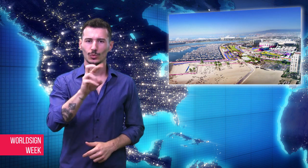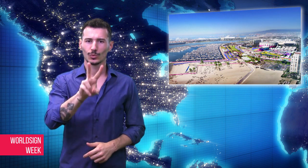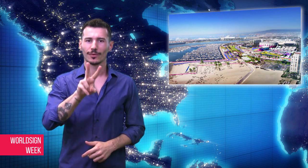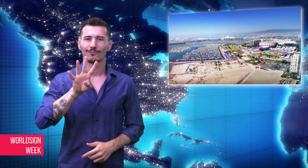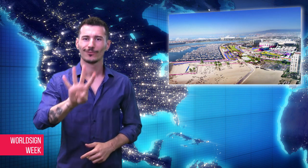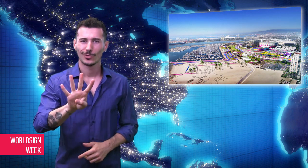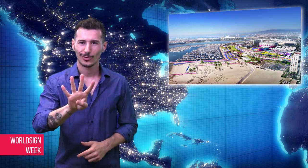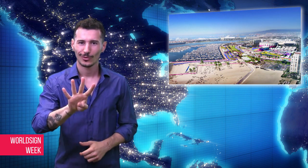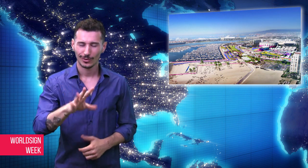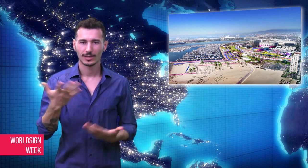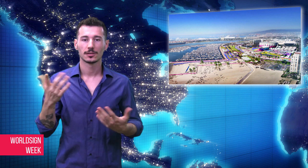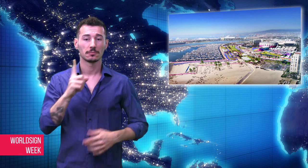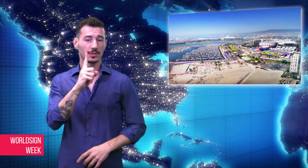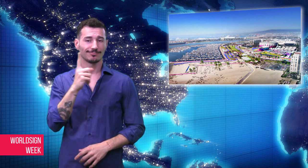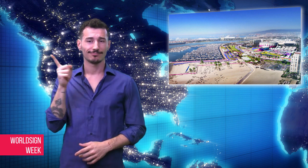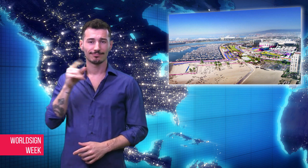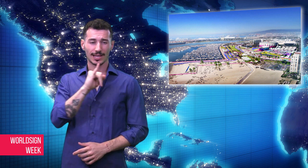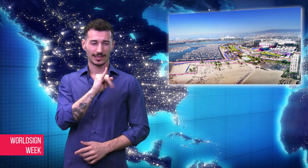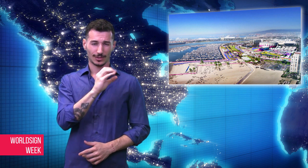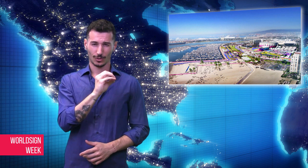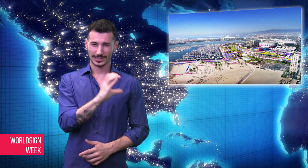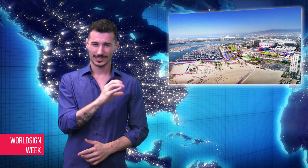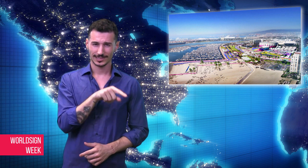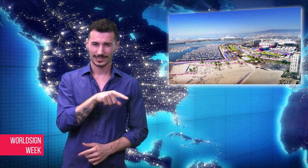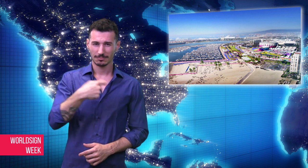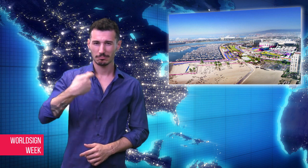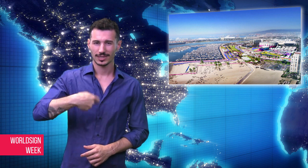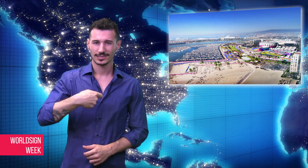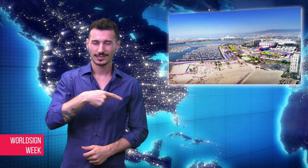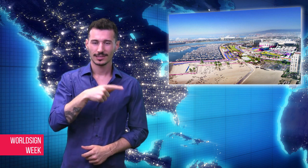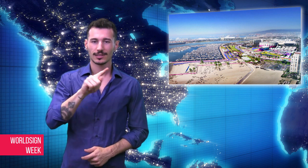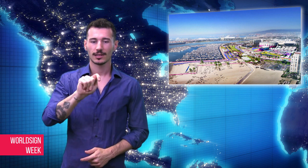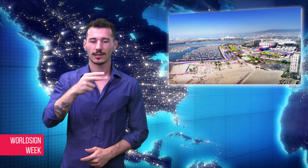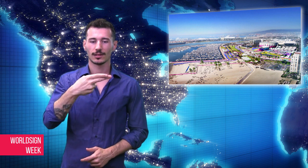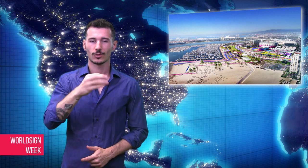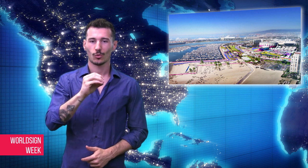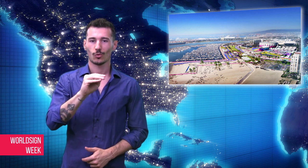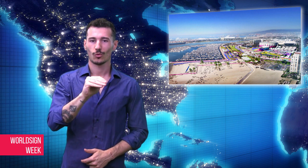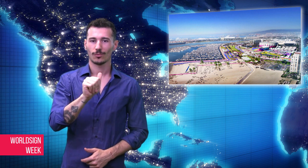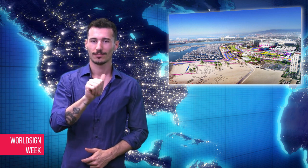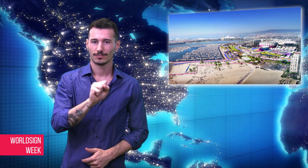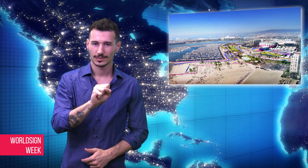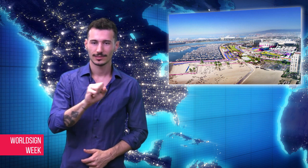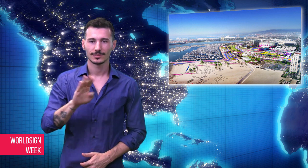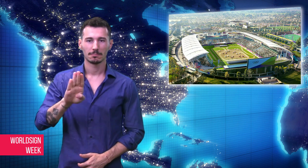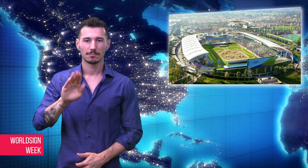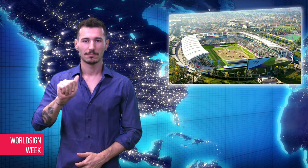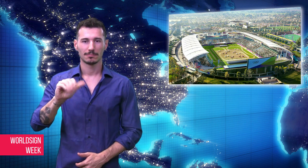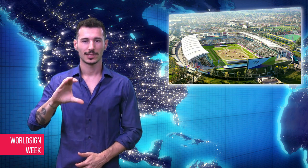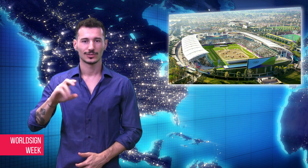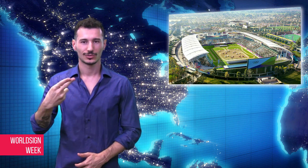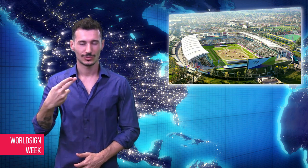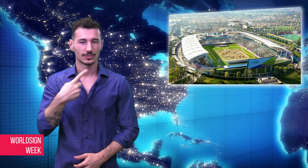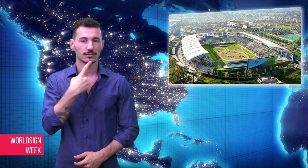originally competed for the 2024 Games but IOC president Thomas Bach told the